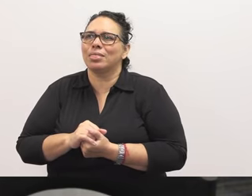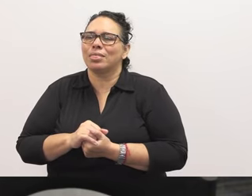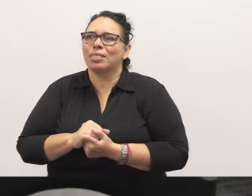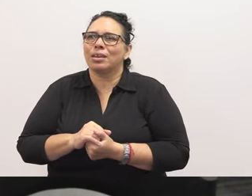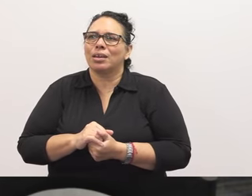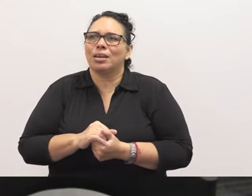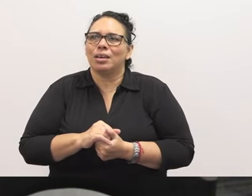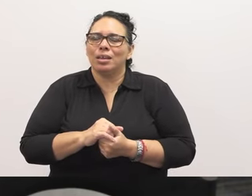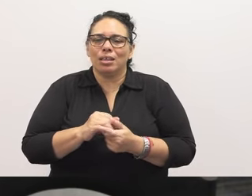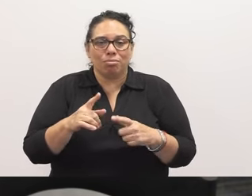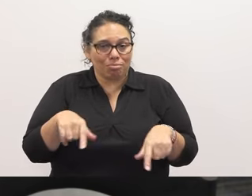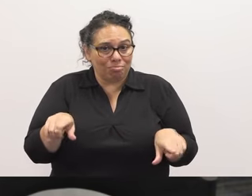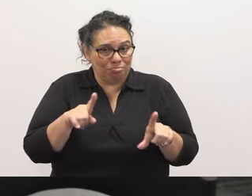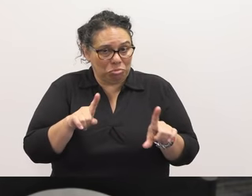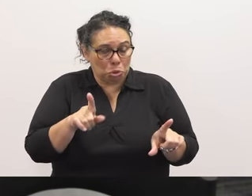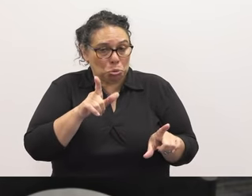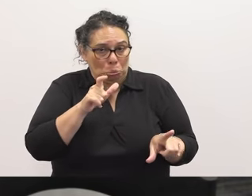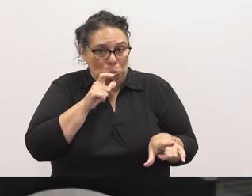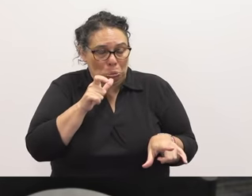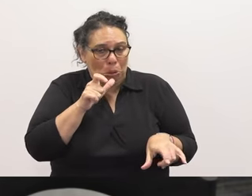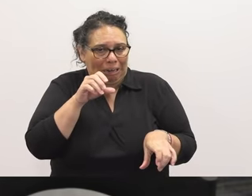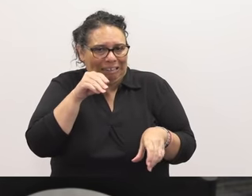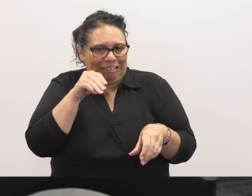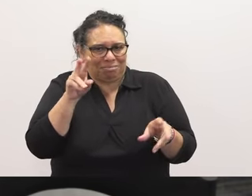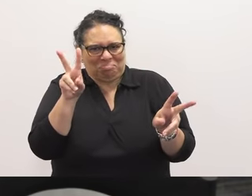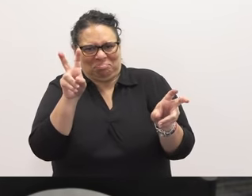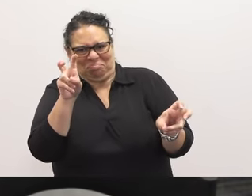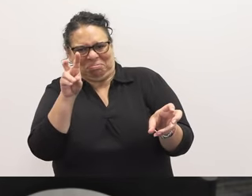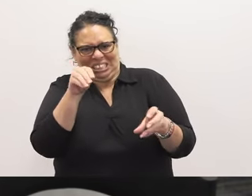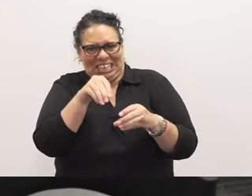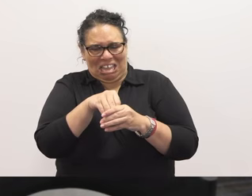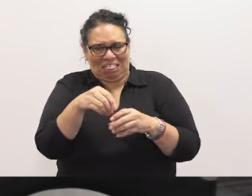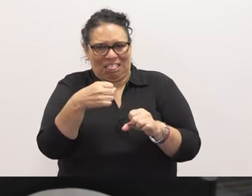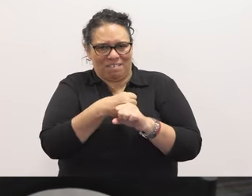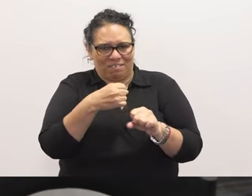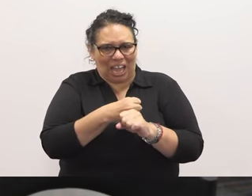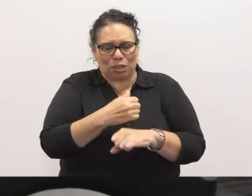know that there's a fatigue that sets in.